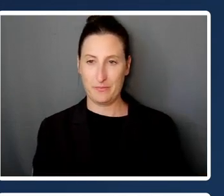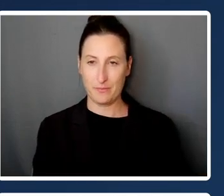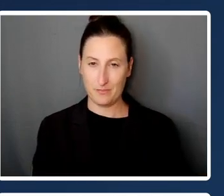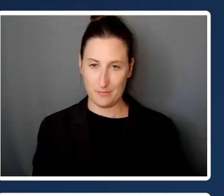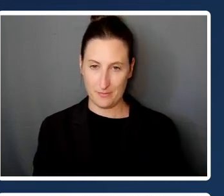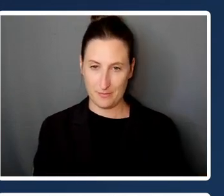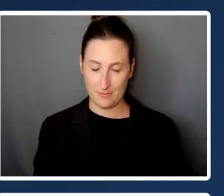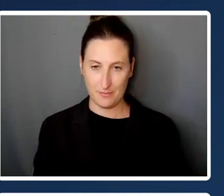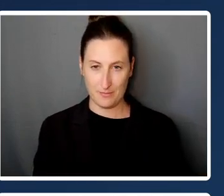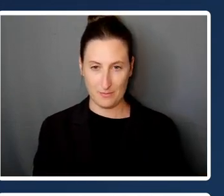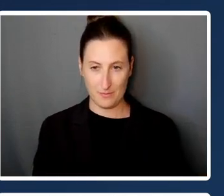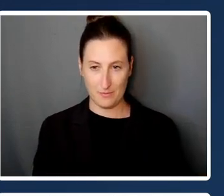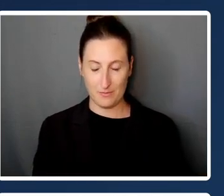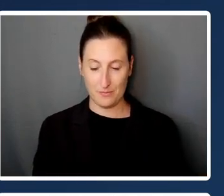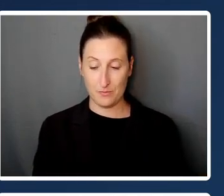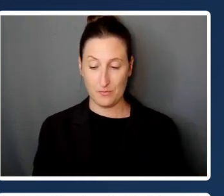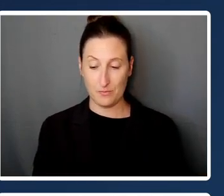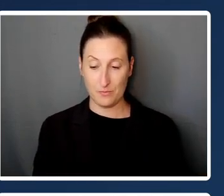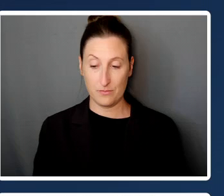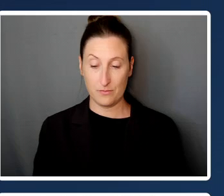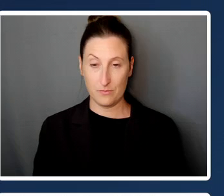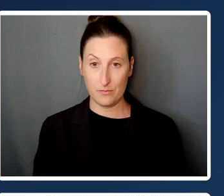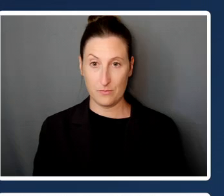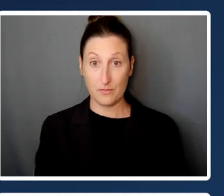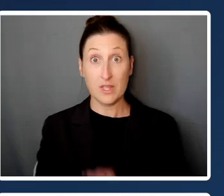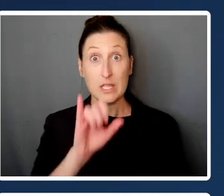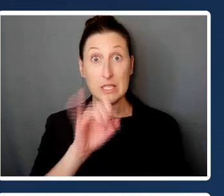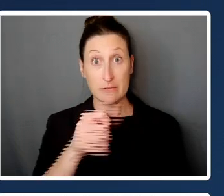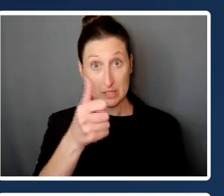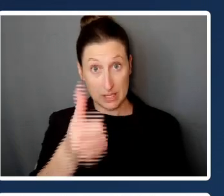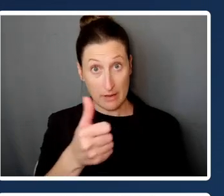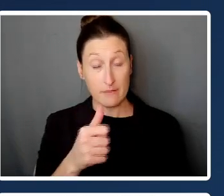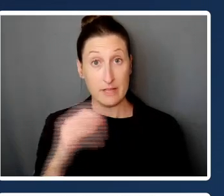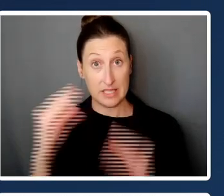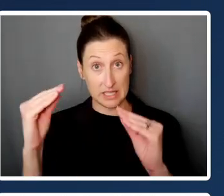And if you are a teacher of English learners -- like myself, bilingual educator -- this is